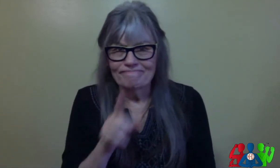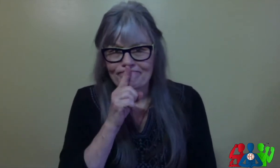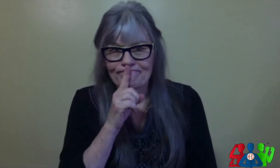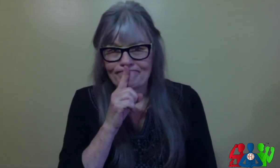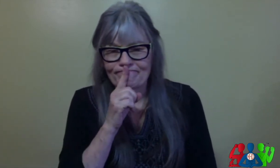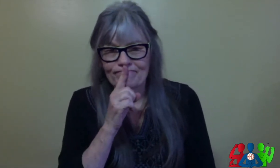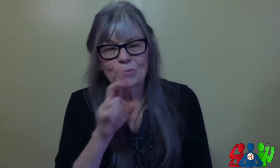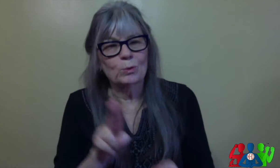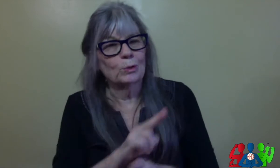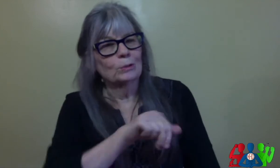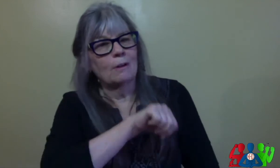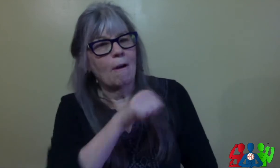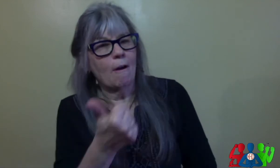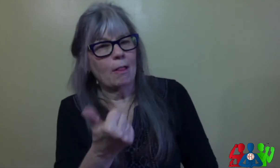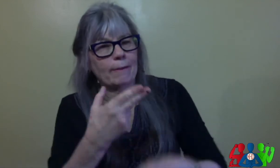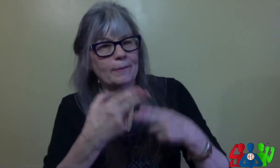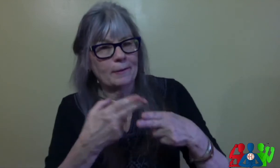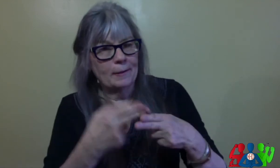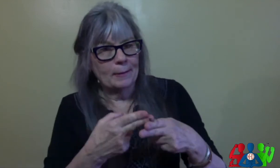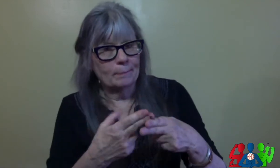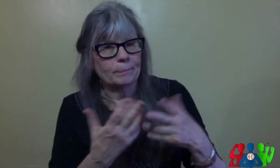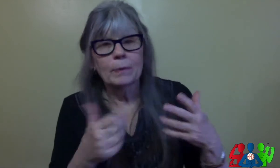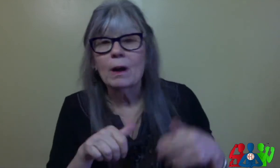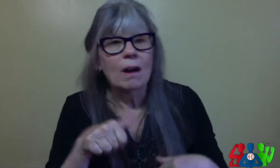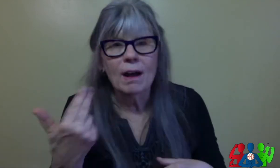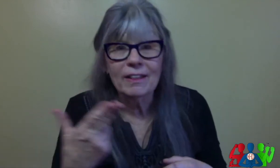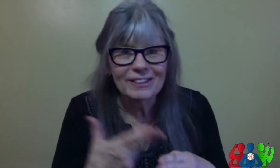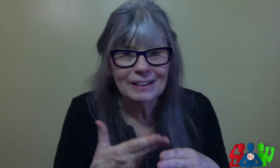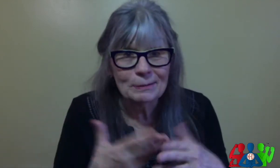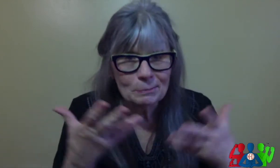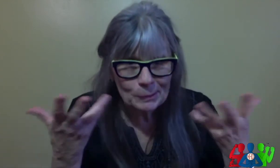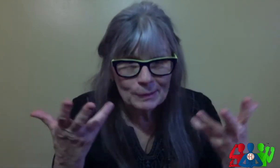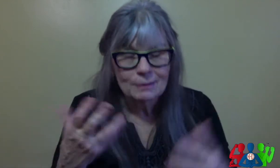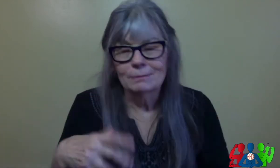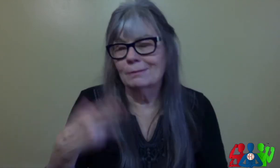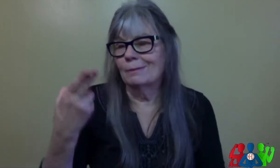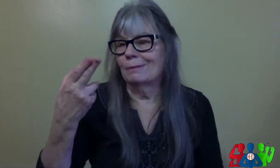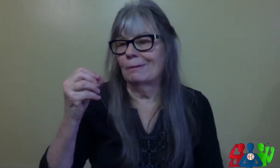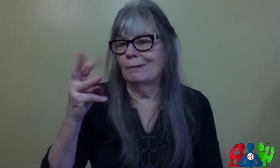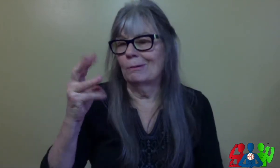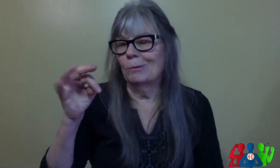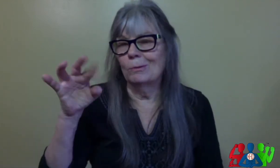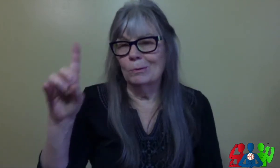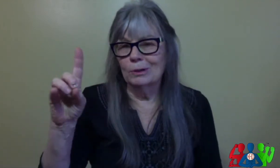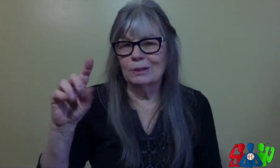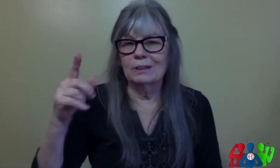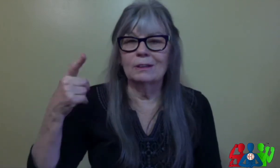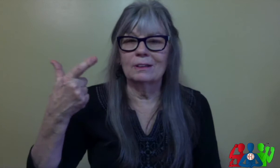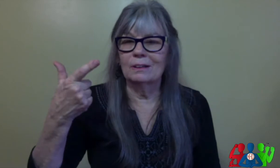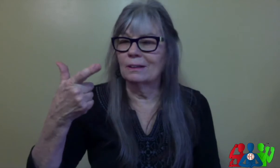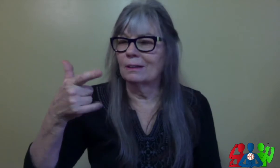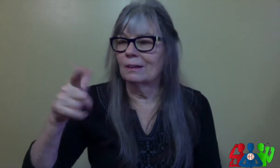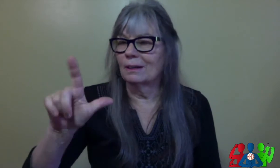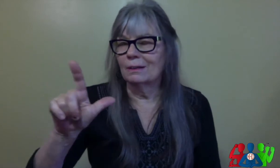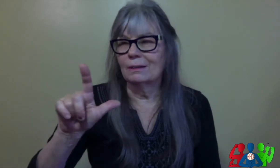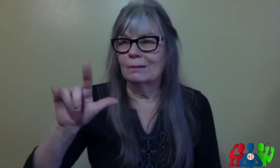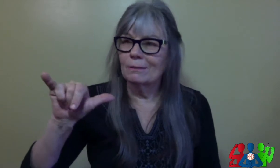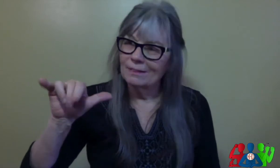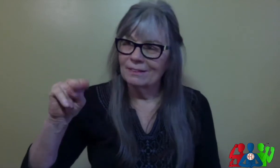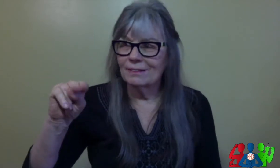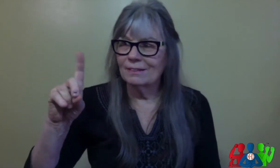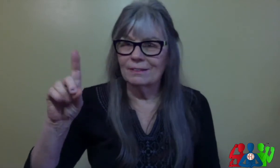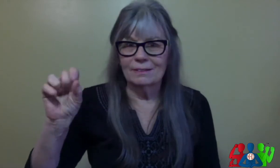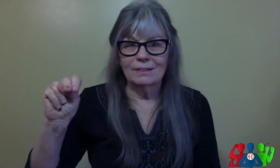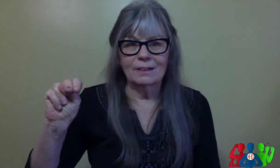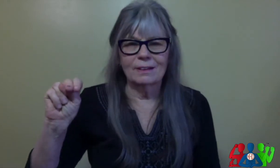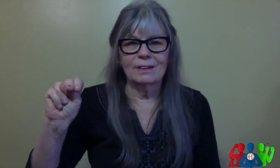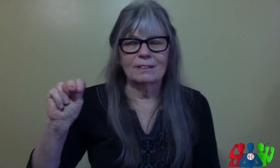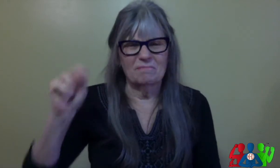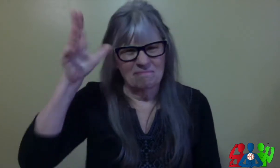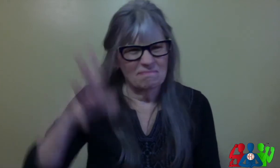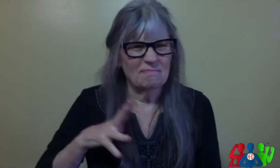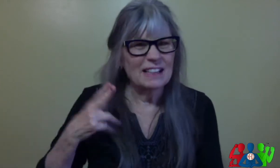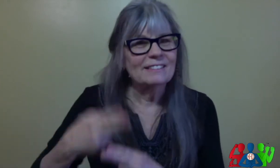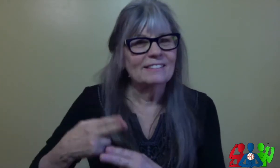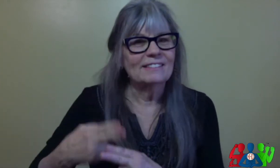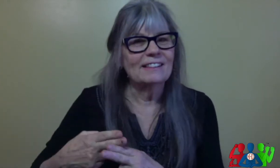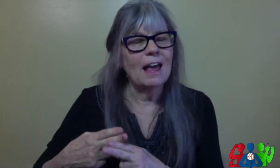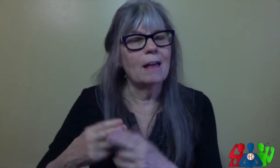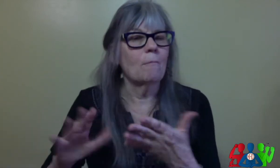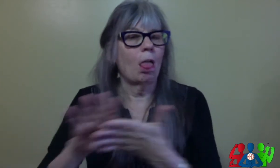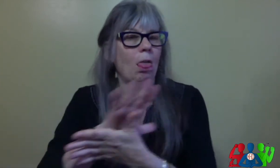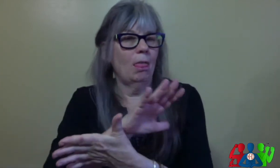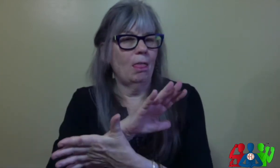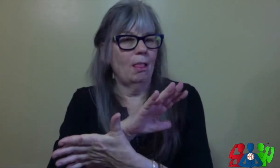St. Louis. But she did not use her own name. She used another name, which was Howard Glyndon,